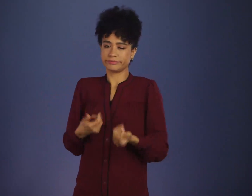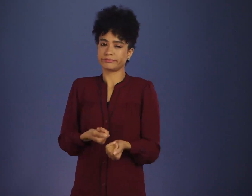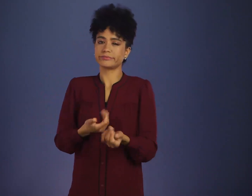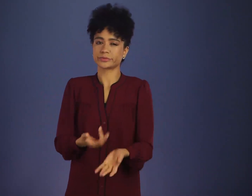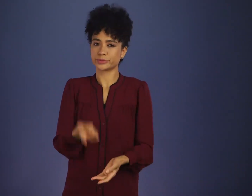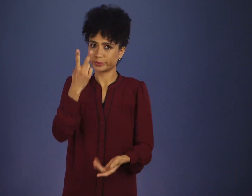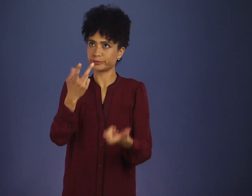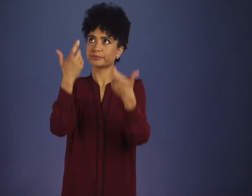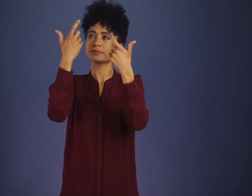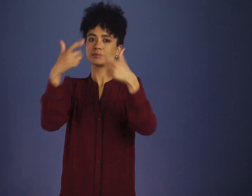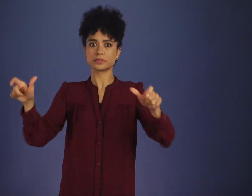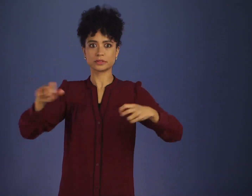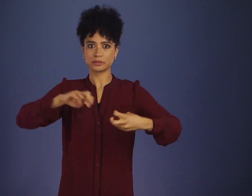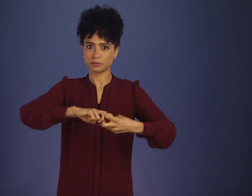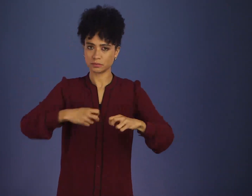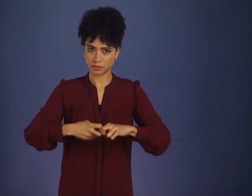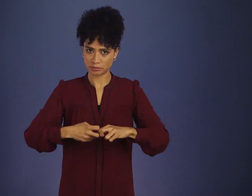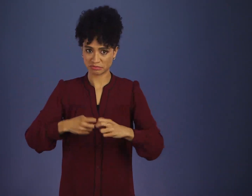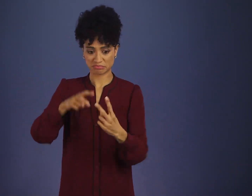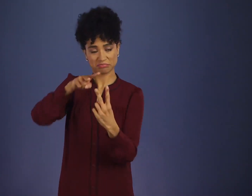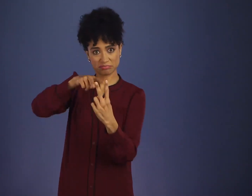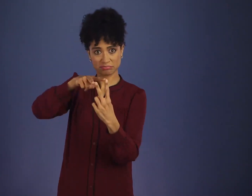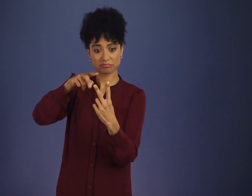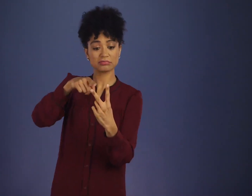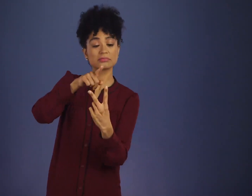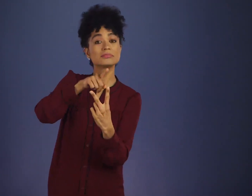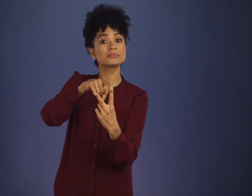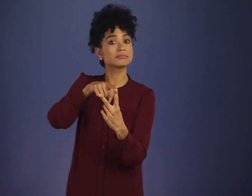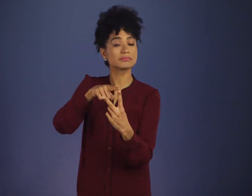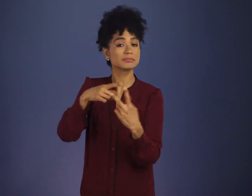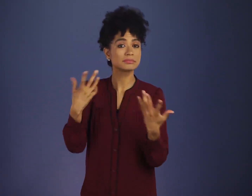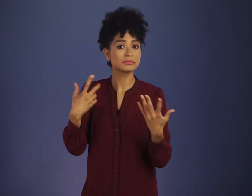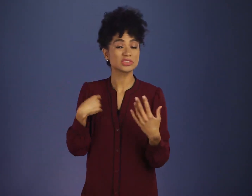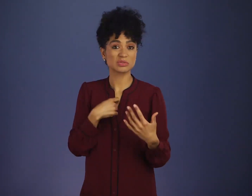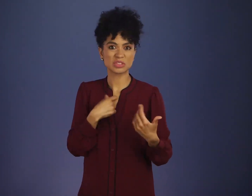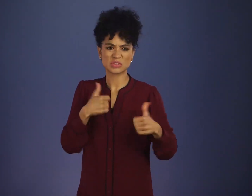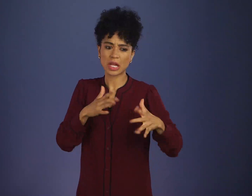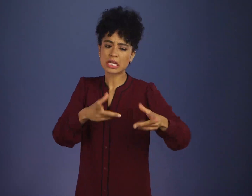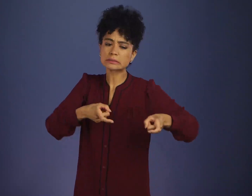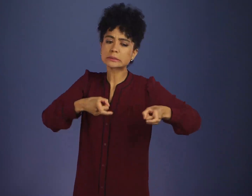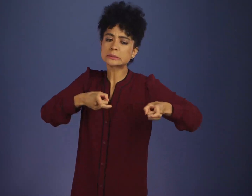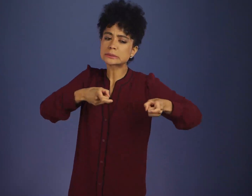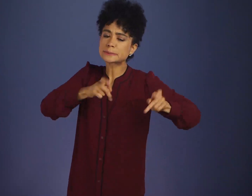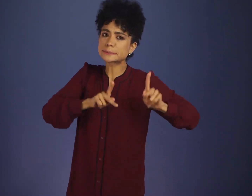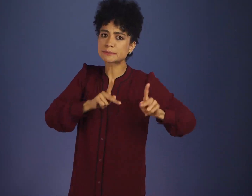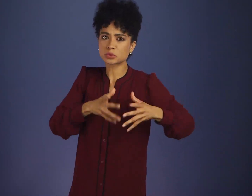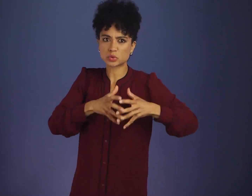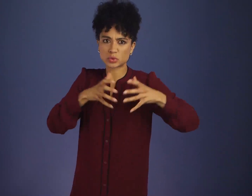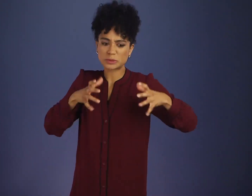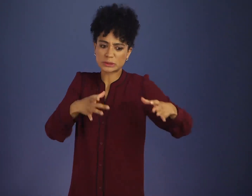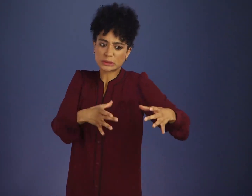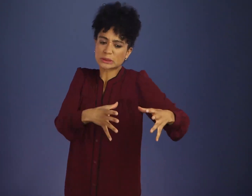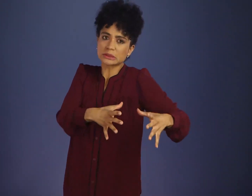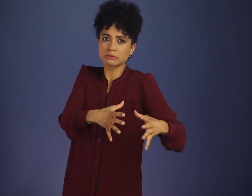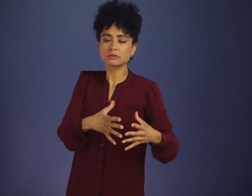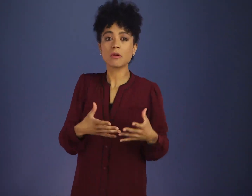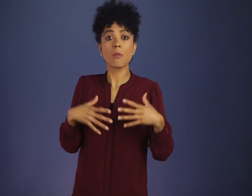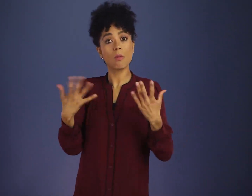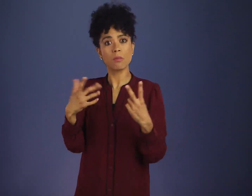Our egomania digs two disastrous pitfalls. Either we insist upon dominating the people we know,